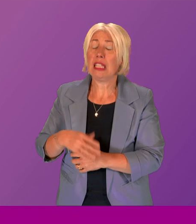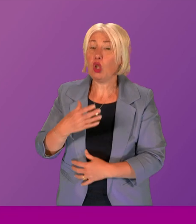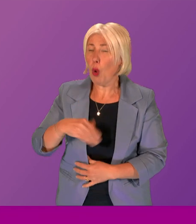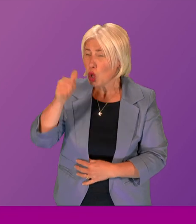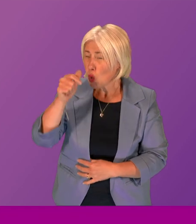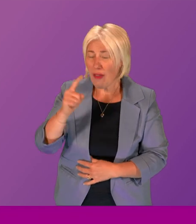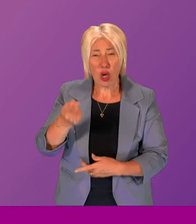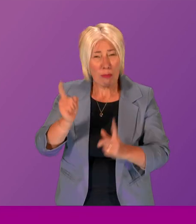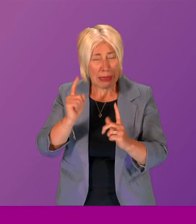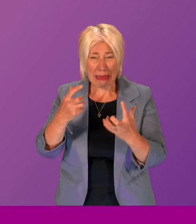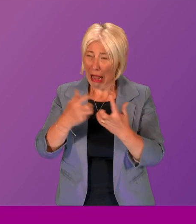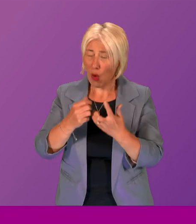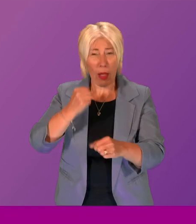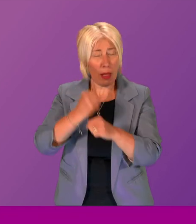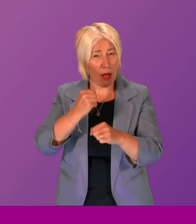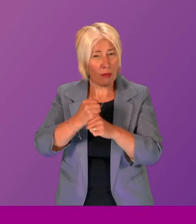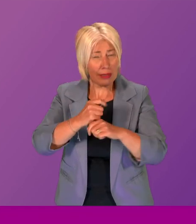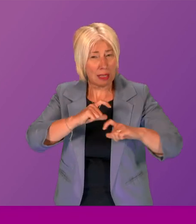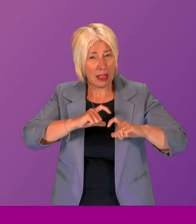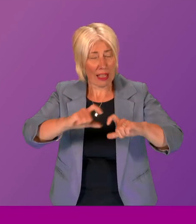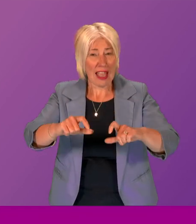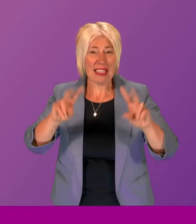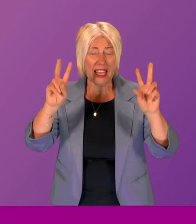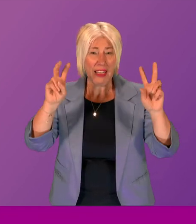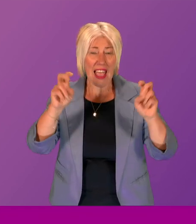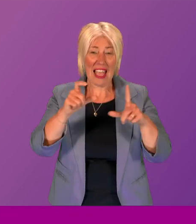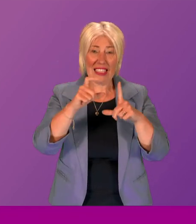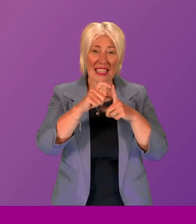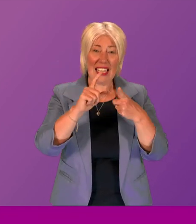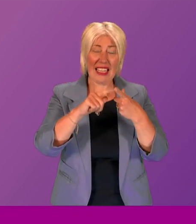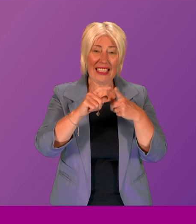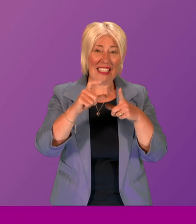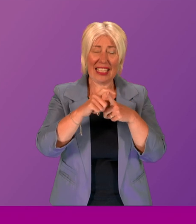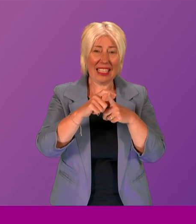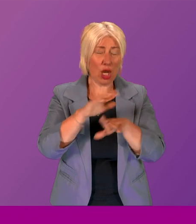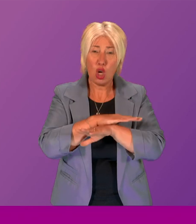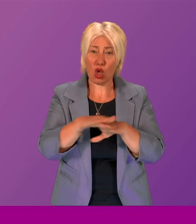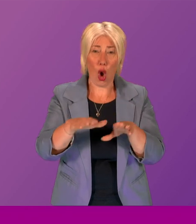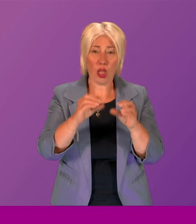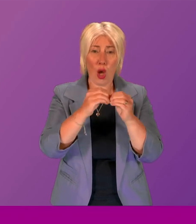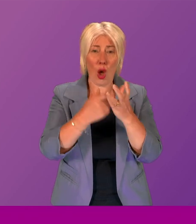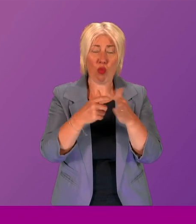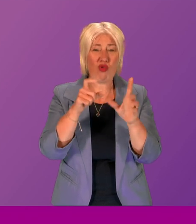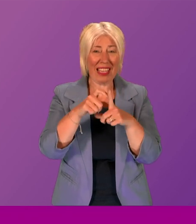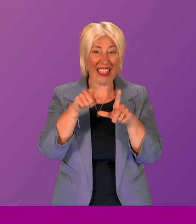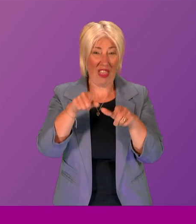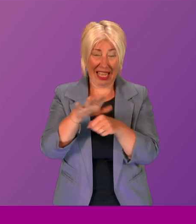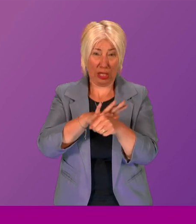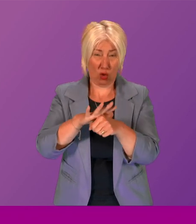How can the Government maintain its current position that it is about deed, not breed? More importantly, what will the Government do to enforce the new